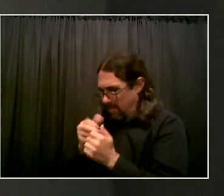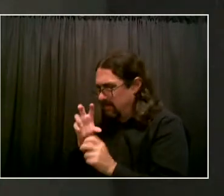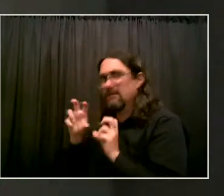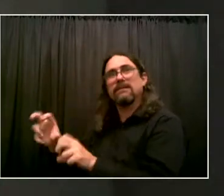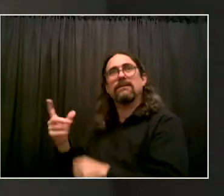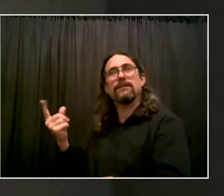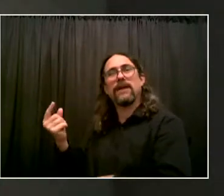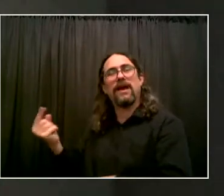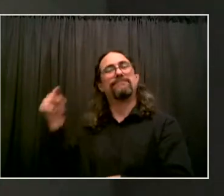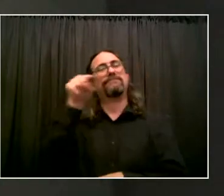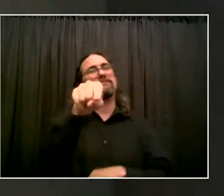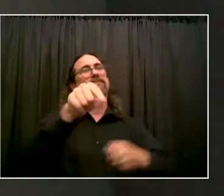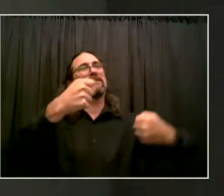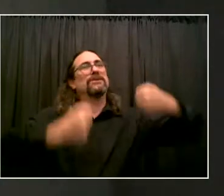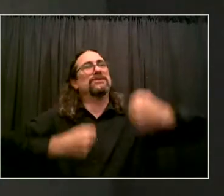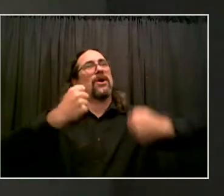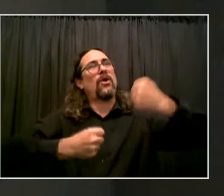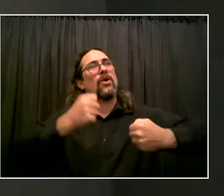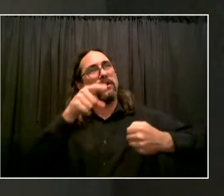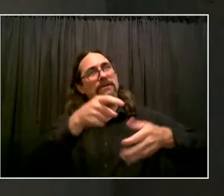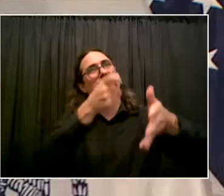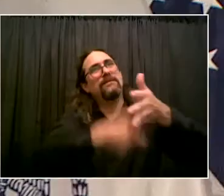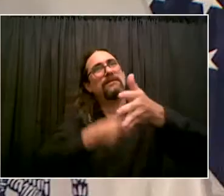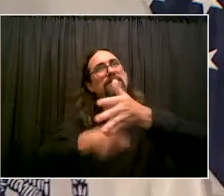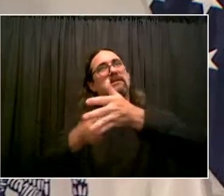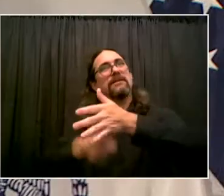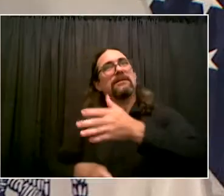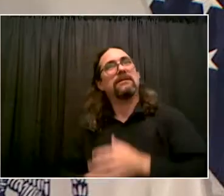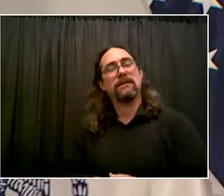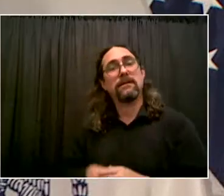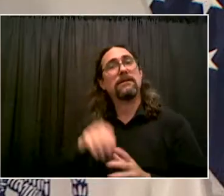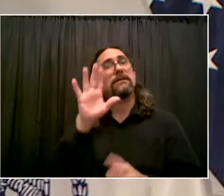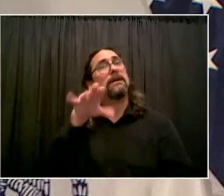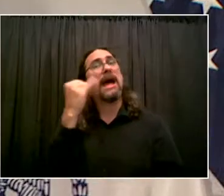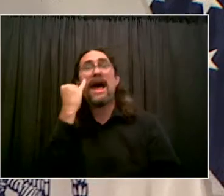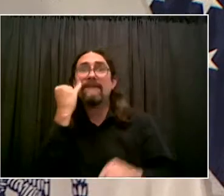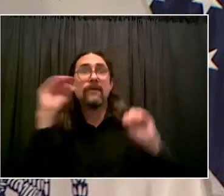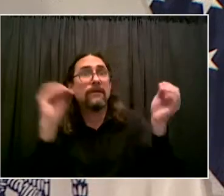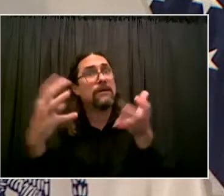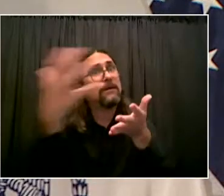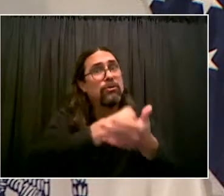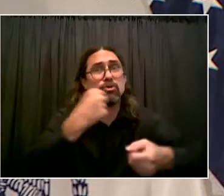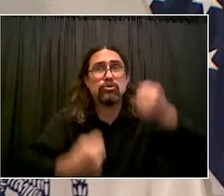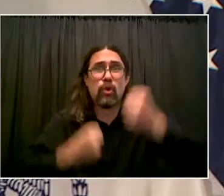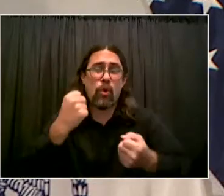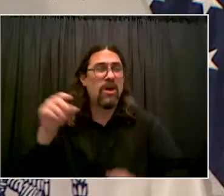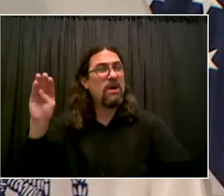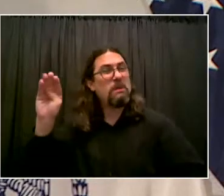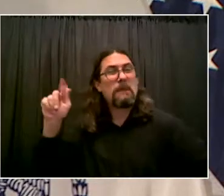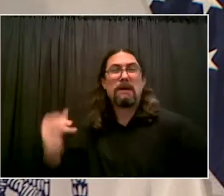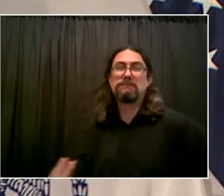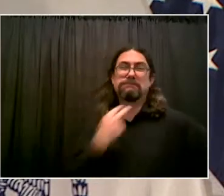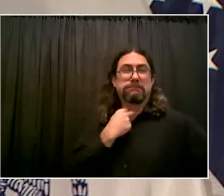CHAMPION IN SUPPORT OF GETTING THE BALL ROLLING RIGHT NOW BECAUSE WE WANT TO PREVENT FUTURE MAJOR FARE INCREASES AND INFRASTRUCTURE PROBLEMS IN THE